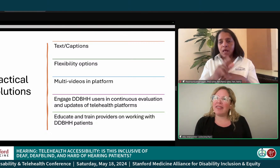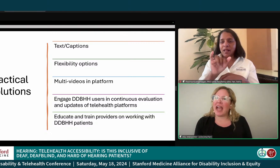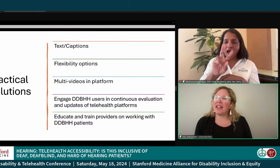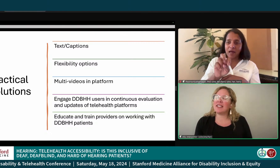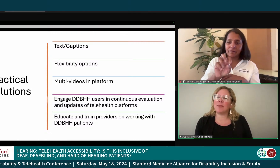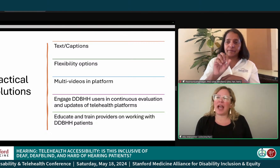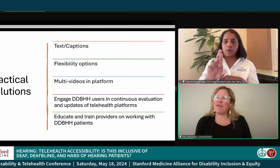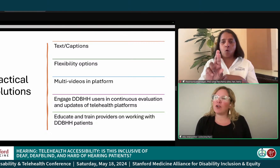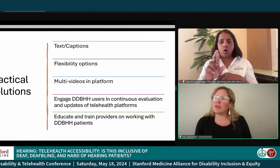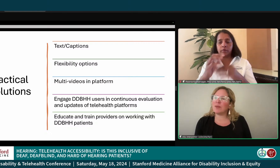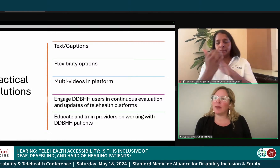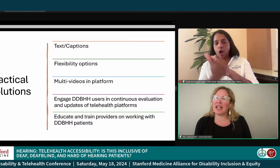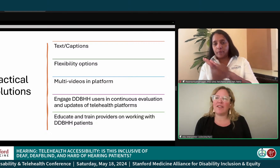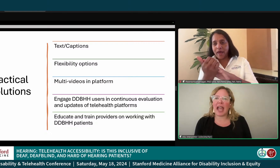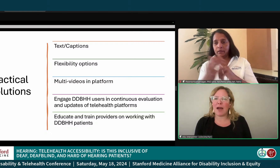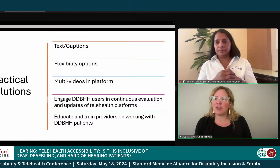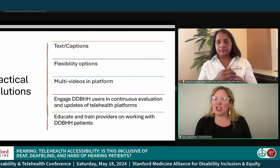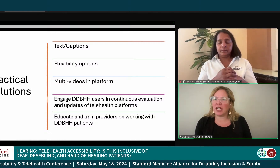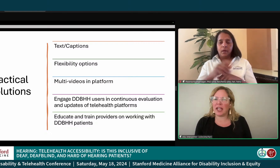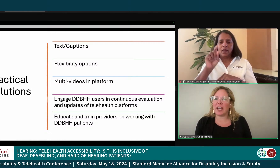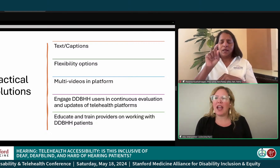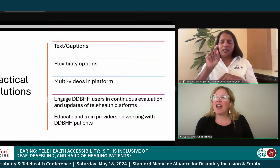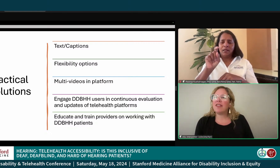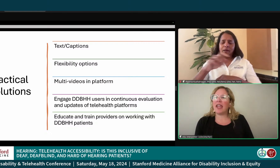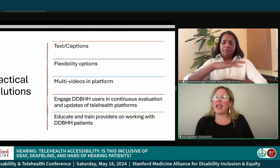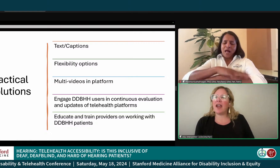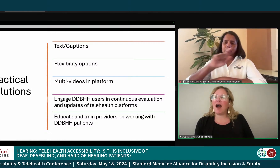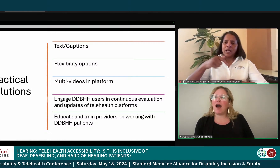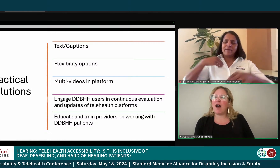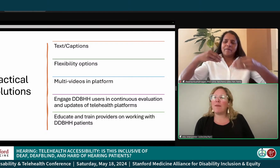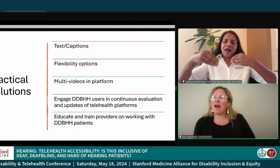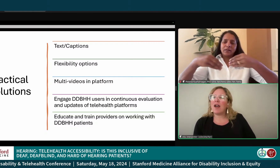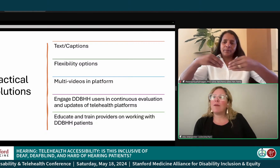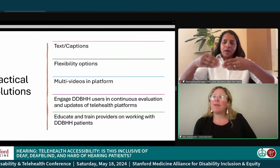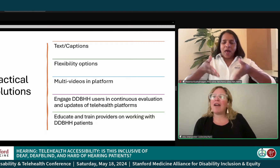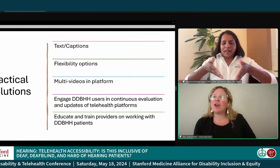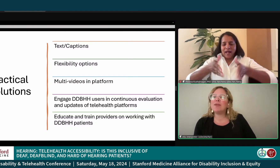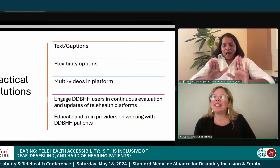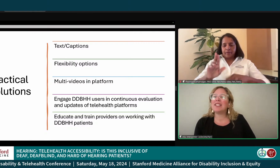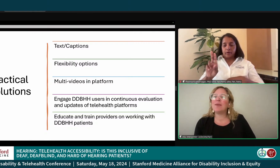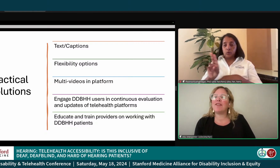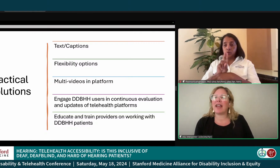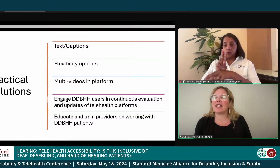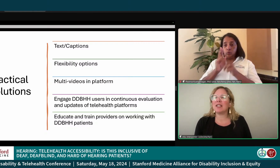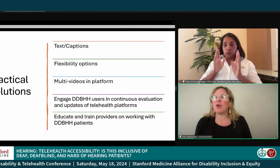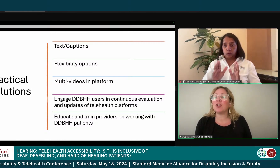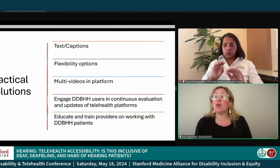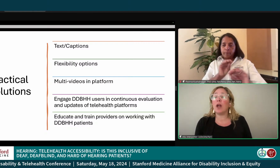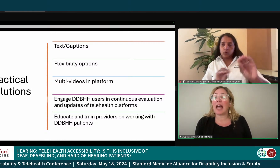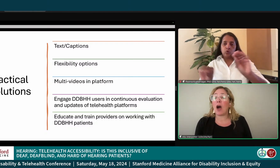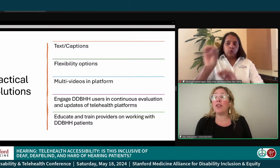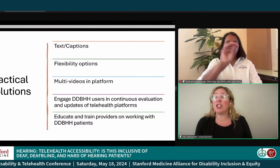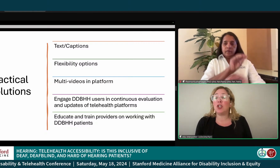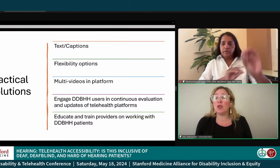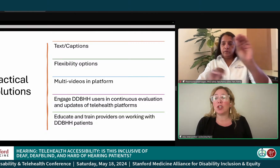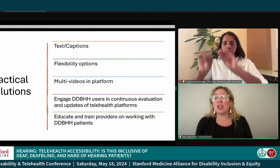and that is the platforms must have captioning. Platforms need to be flexible to allow the user